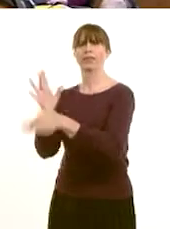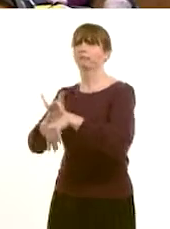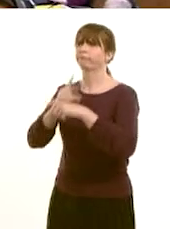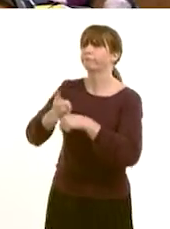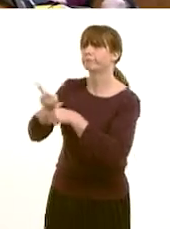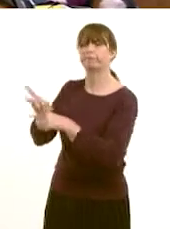well.